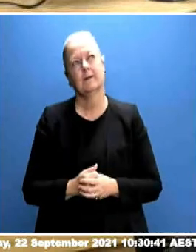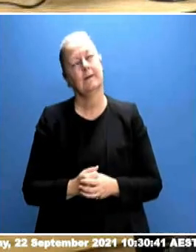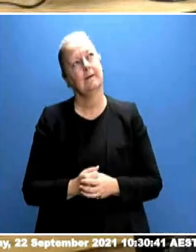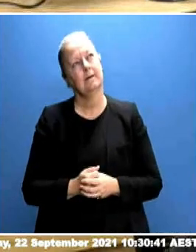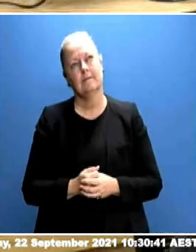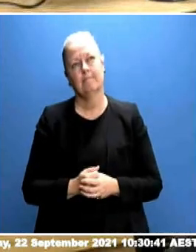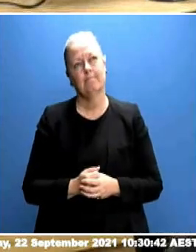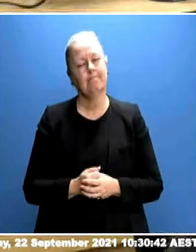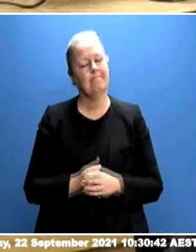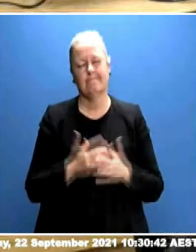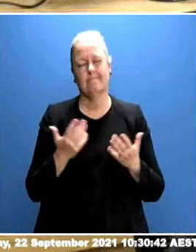I can't exactly remember.